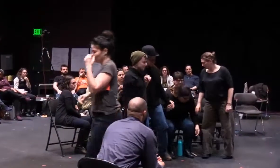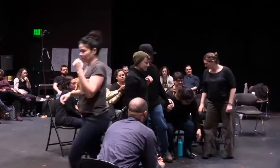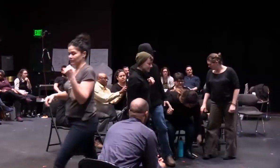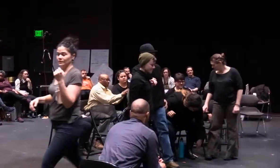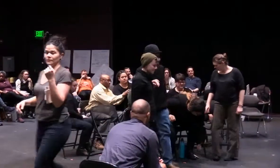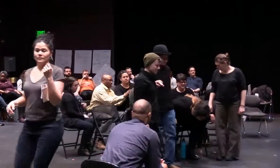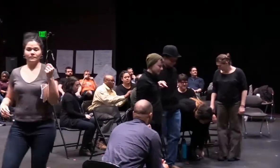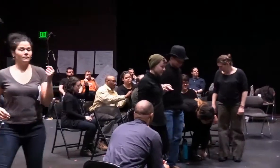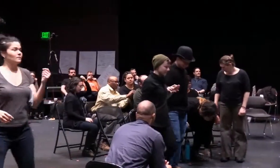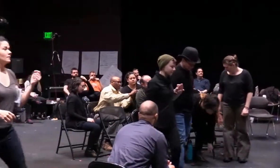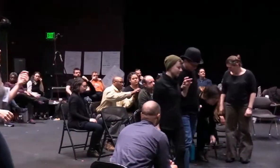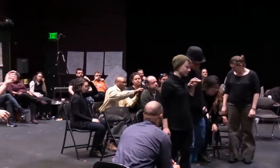The stage is yours.